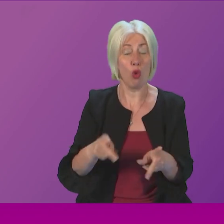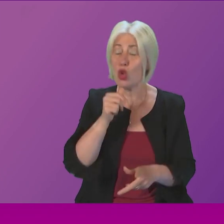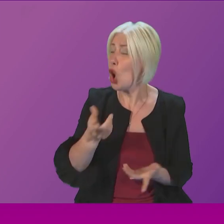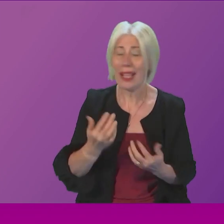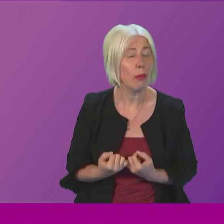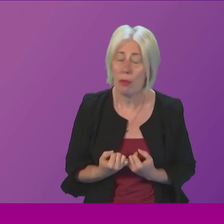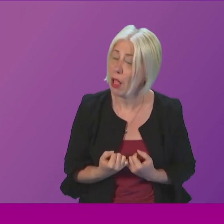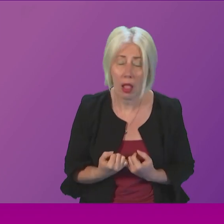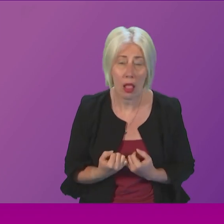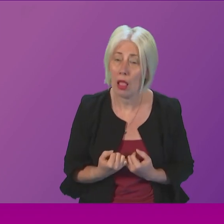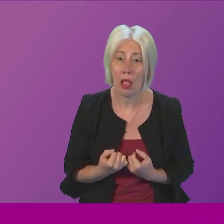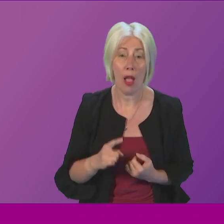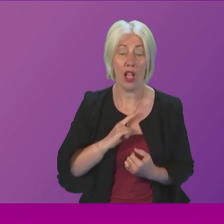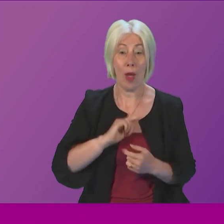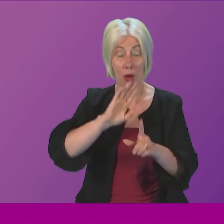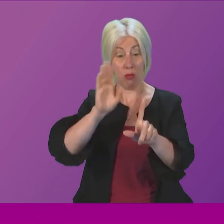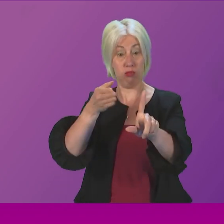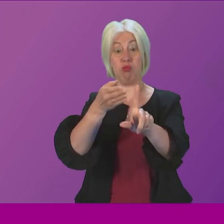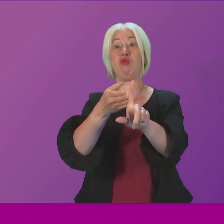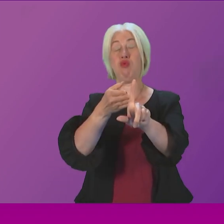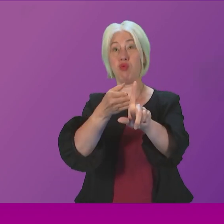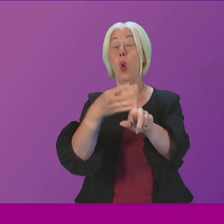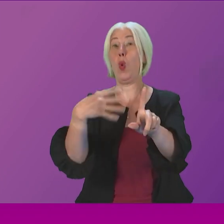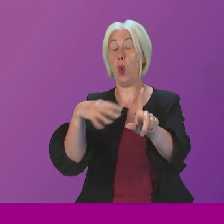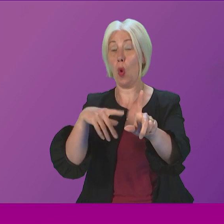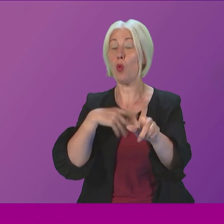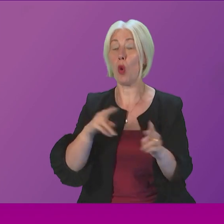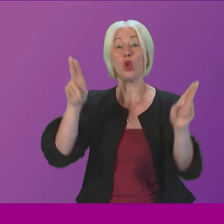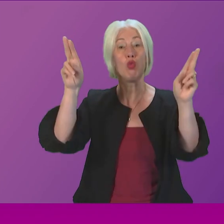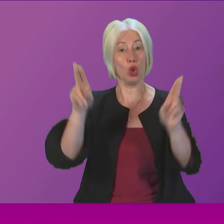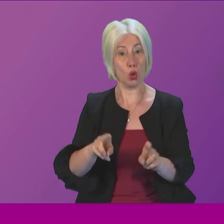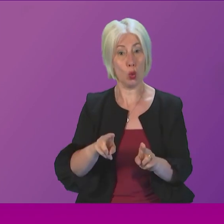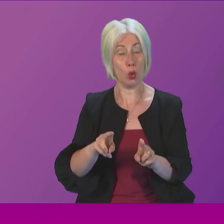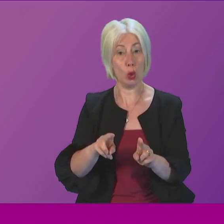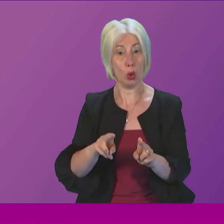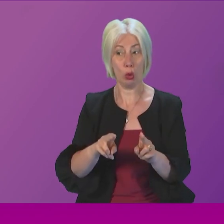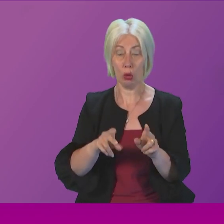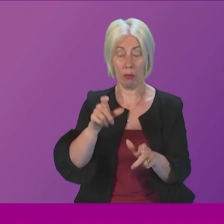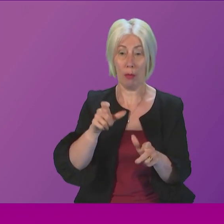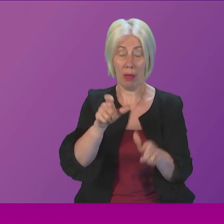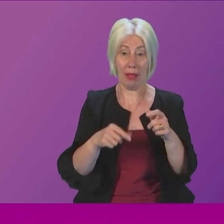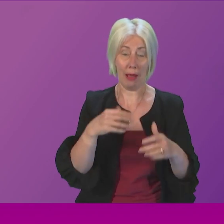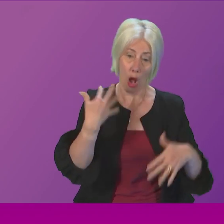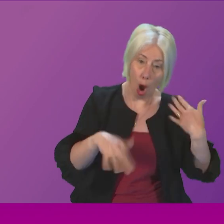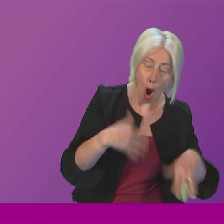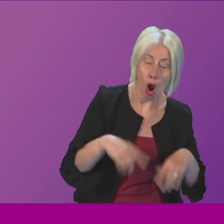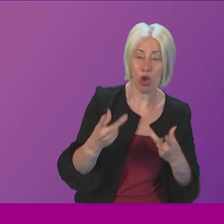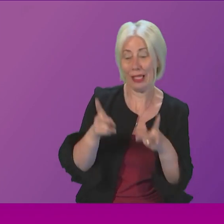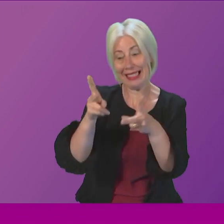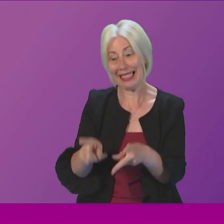That is why we have very ambitious targets in relation to reducing casualties and fatalities on our roads.